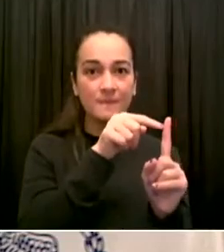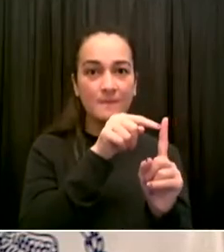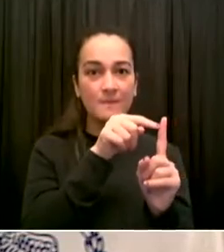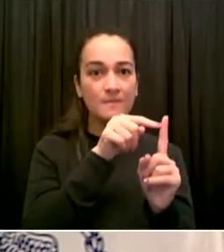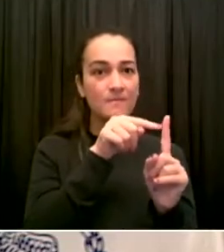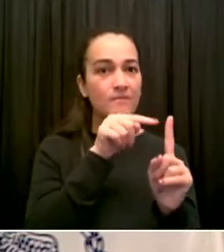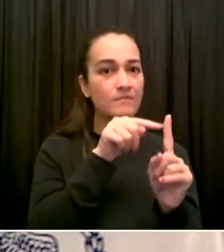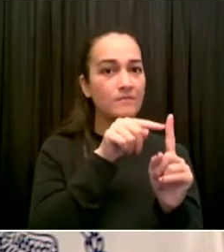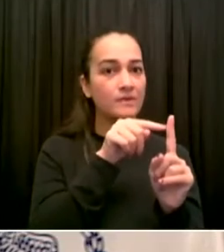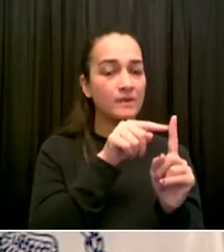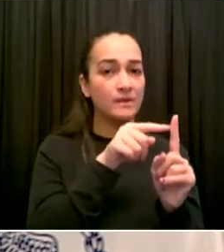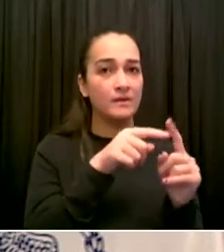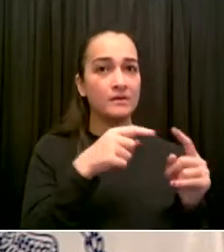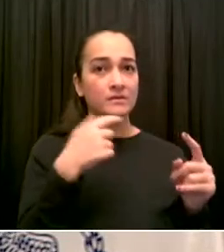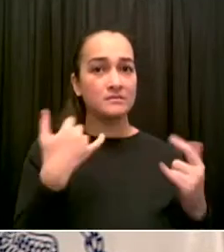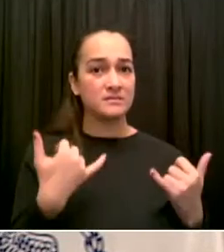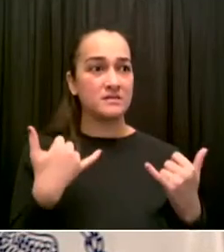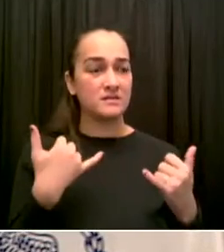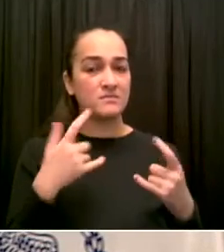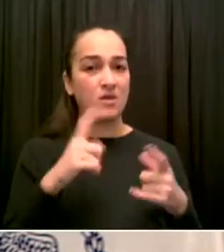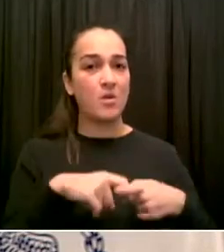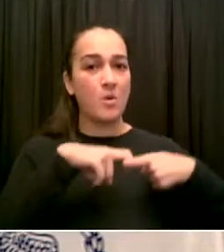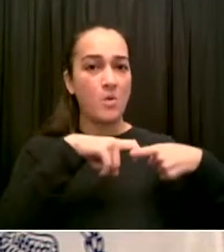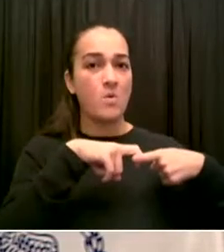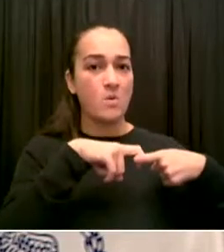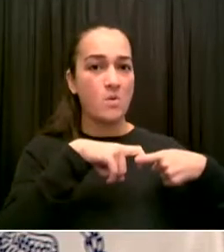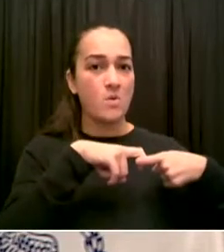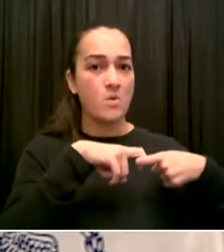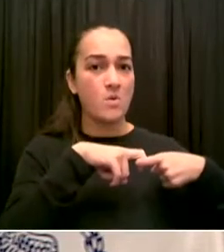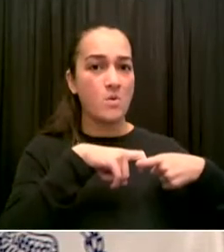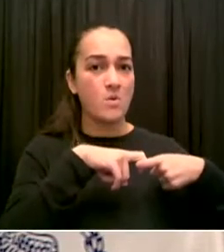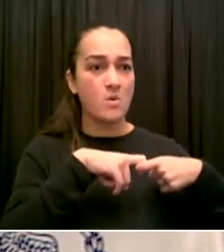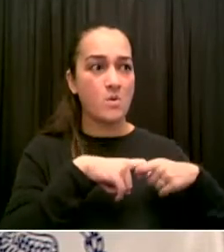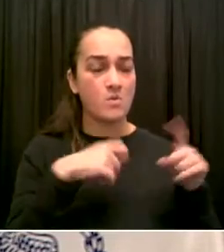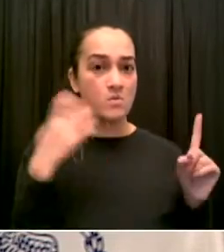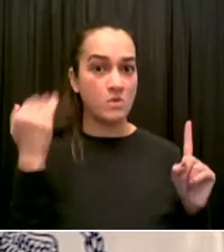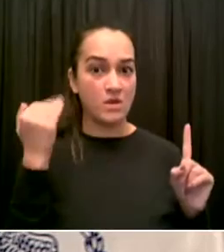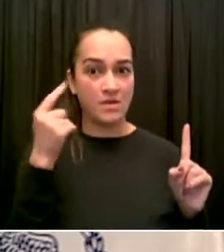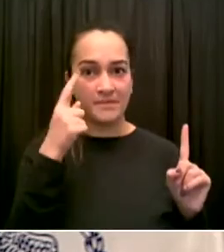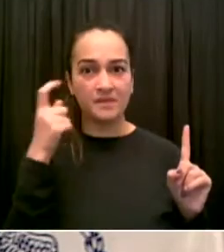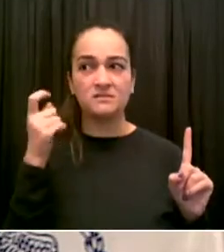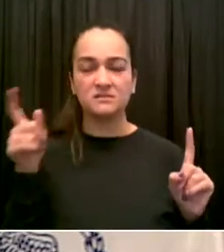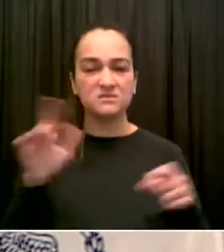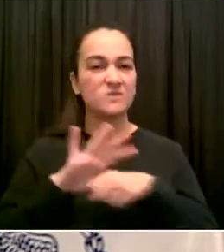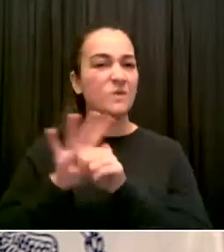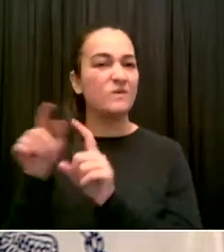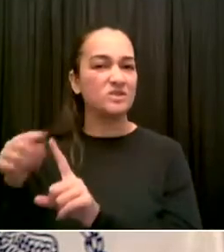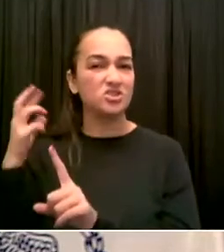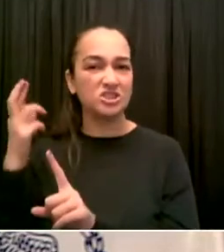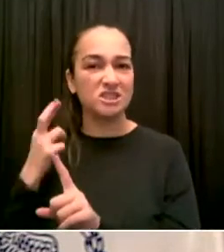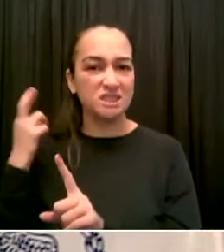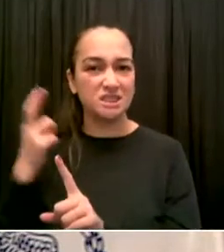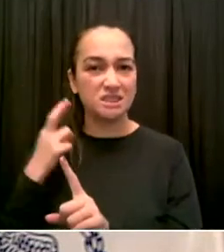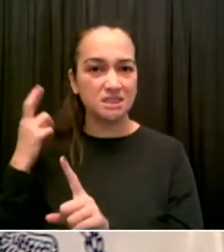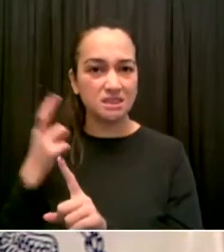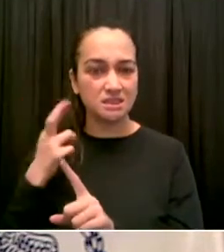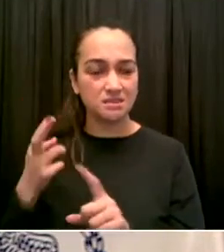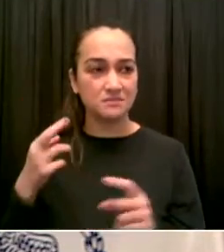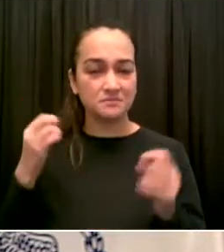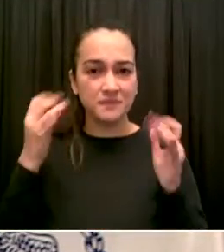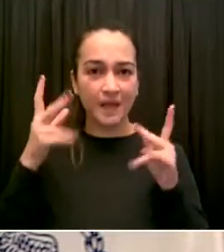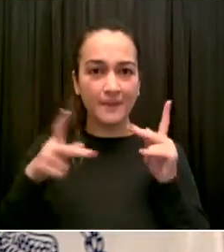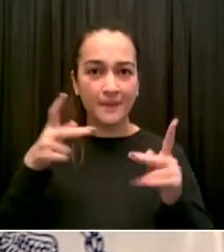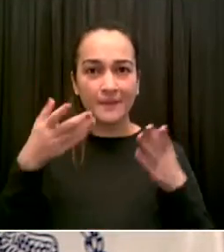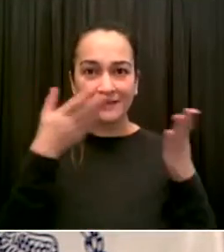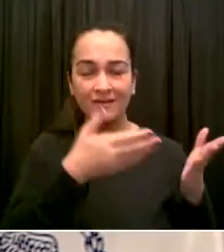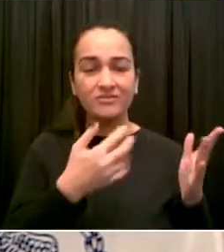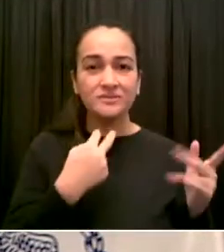HAS TO CHANGE FUNDAMENTALLY.